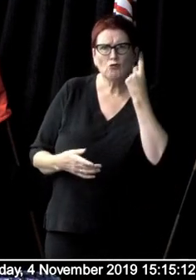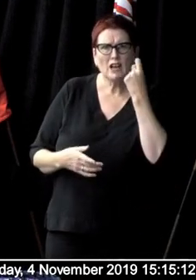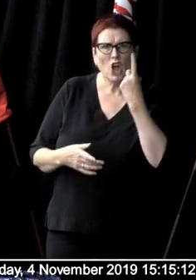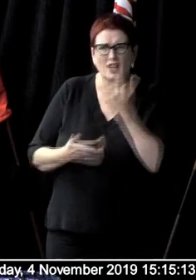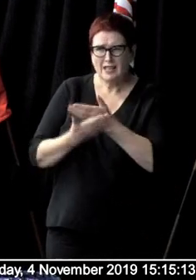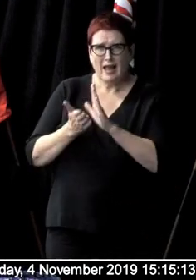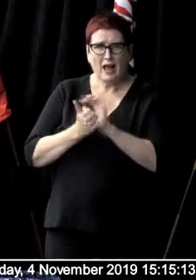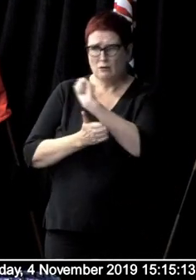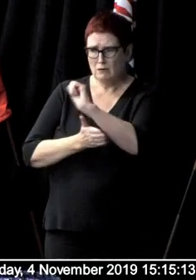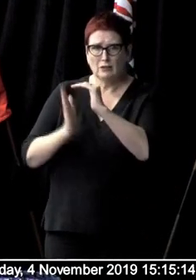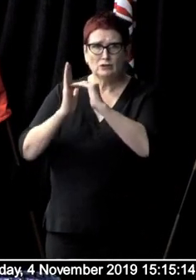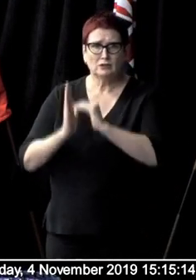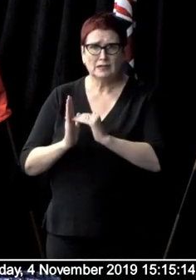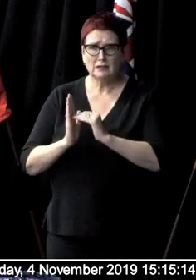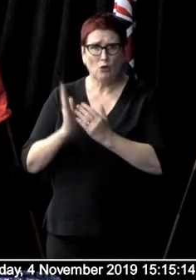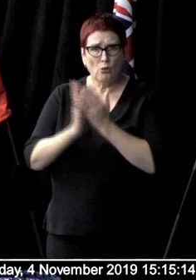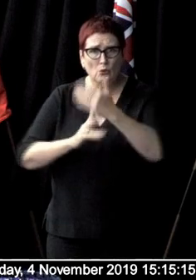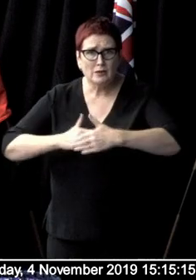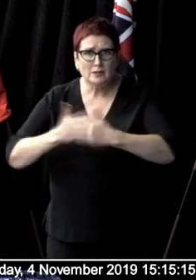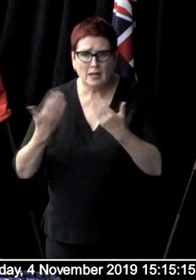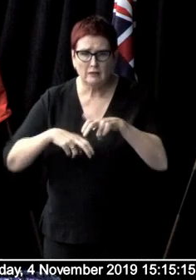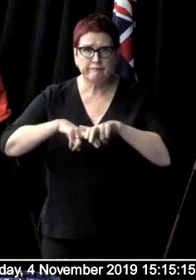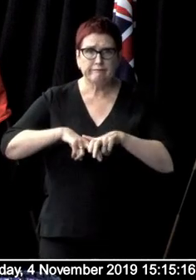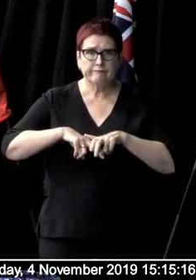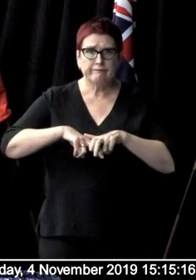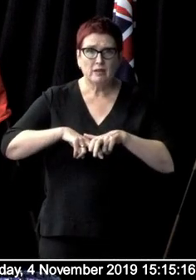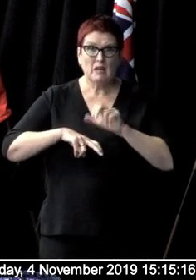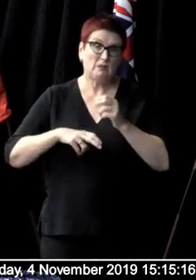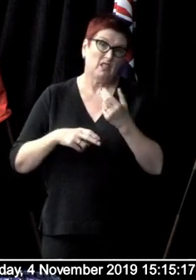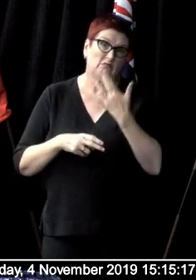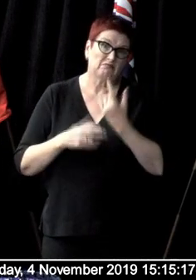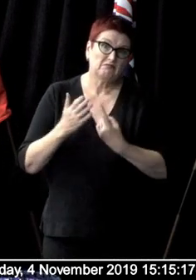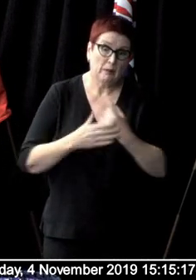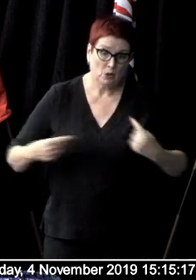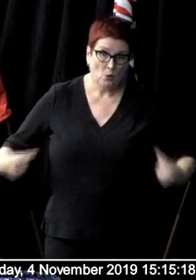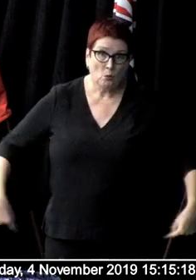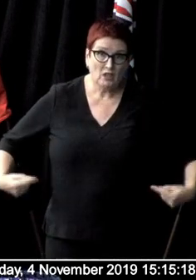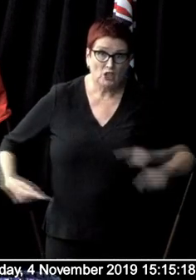Perhaps they’re unable to move their wheelchair out of position.